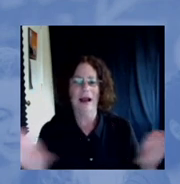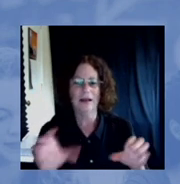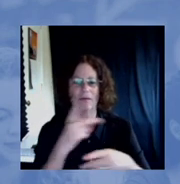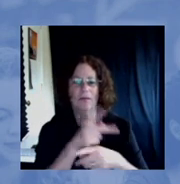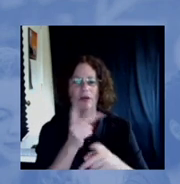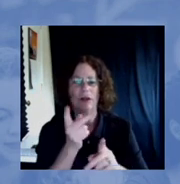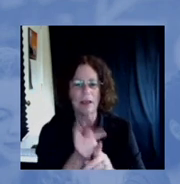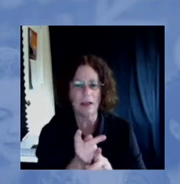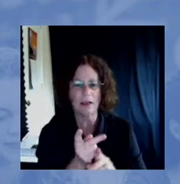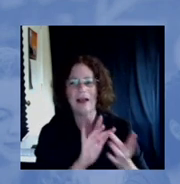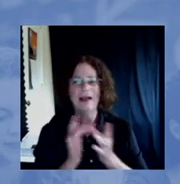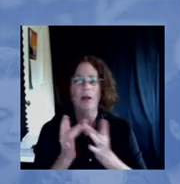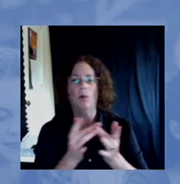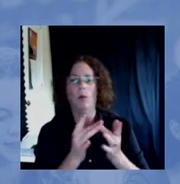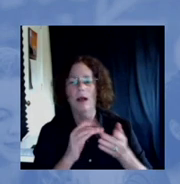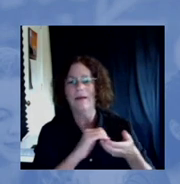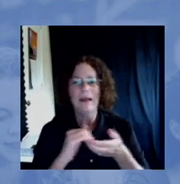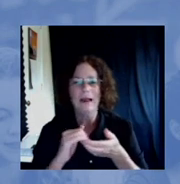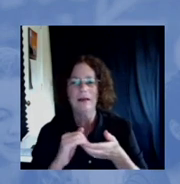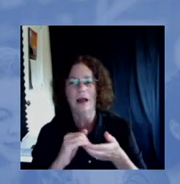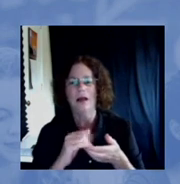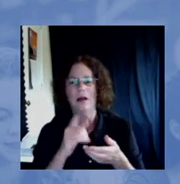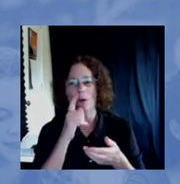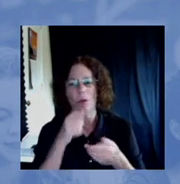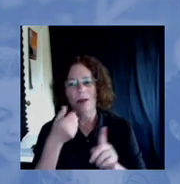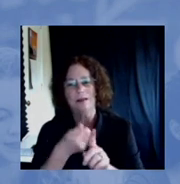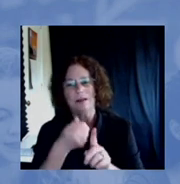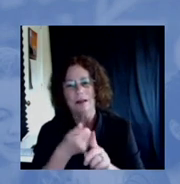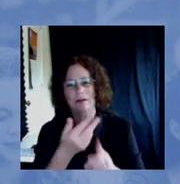LIAISON WHO SERVES AS A RESOURCE TO THE STUDENTS AND THE PARENTS.